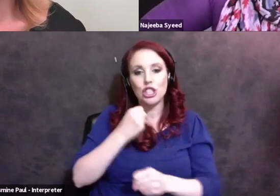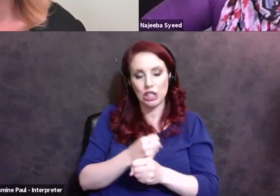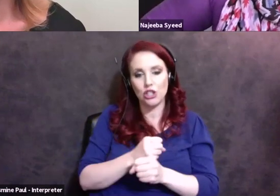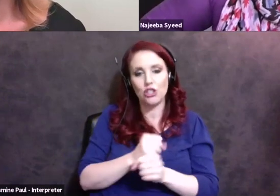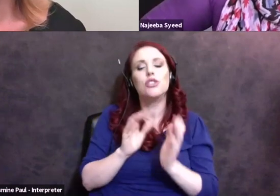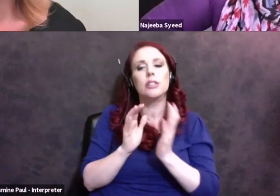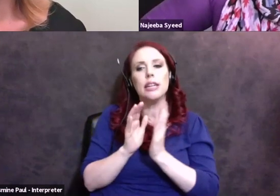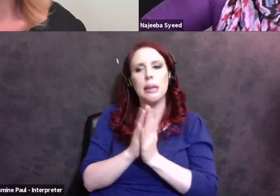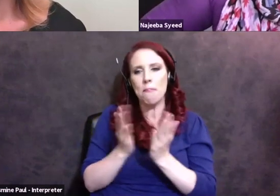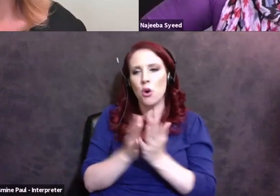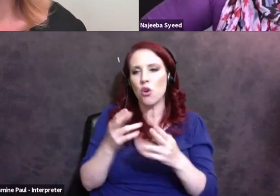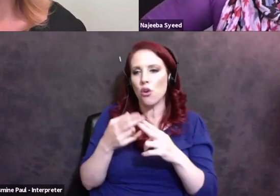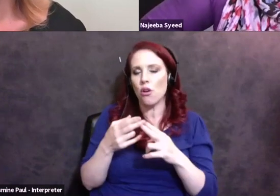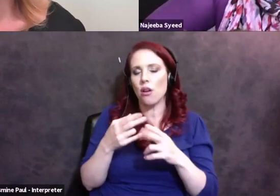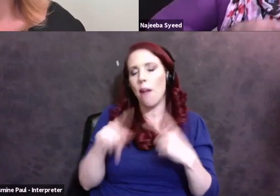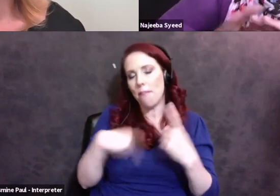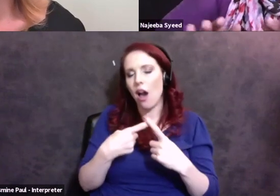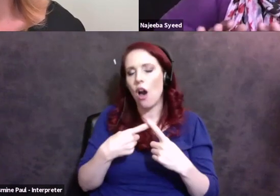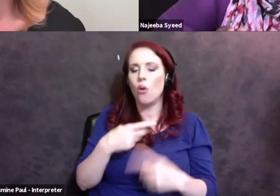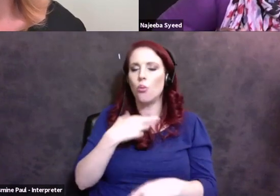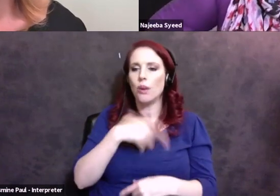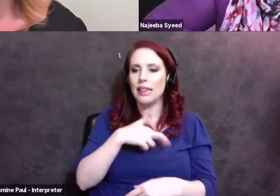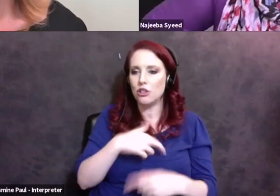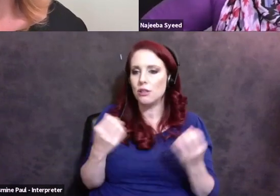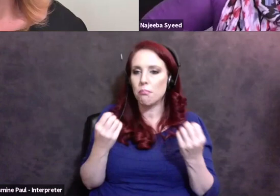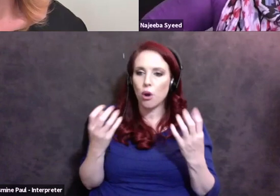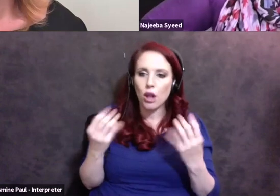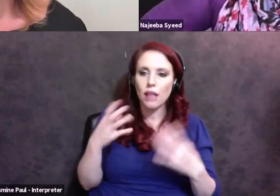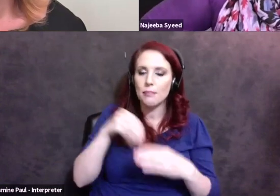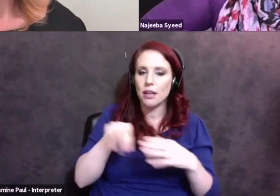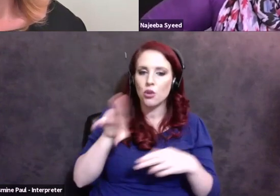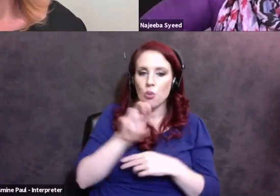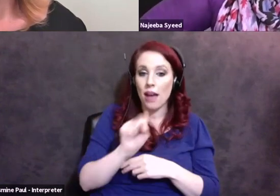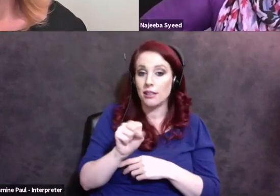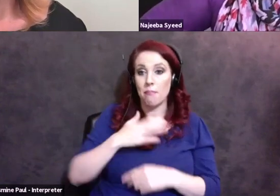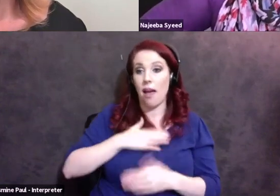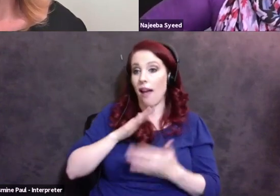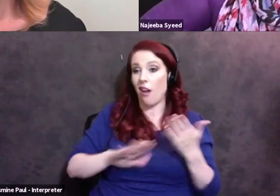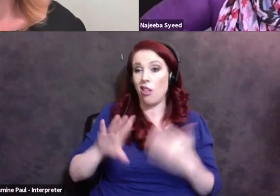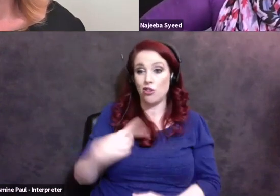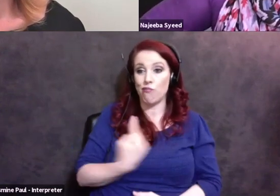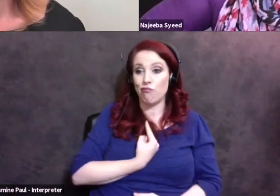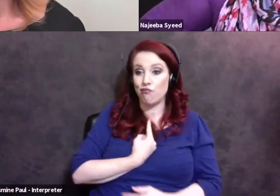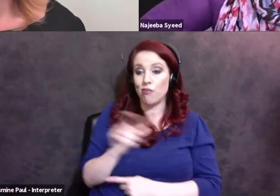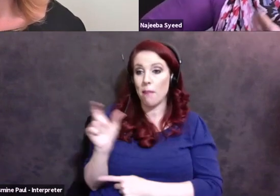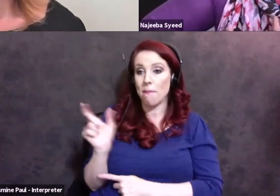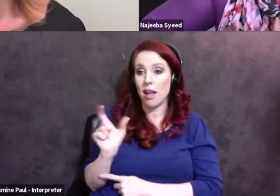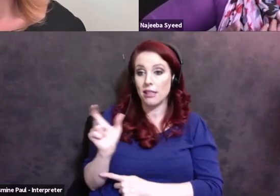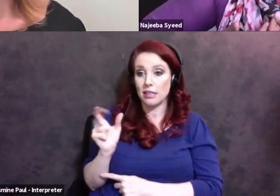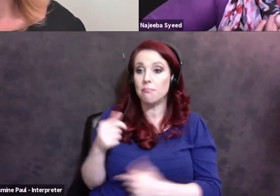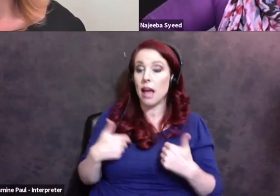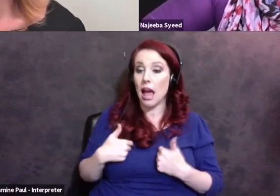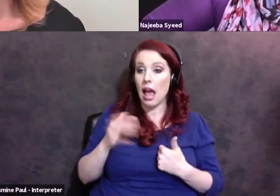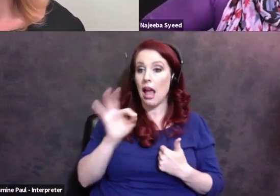States and there were no other Muslims at my college, so I fasted and I was really lonely